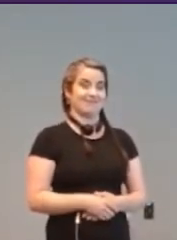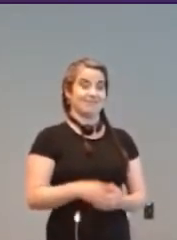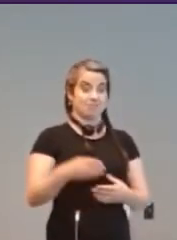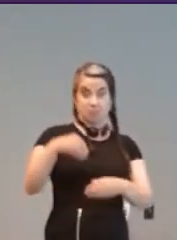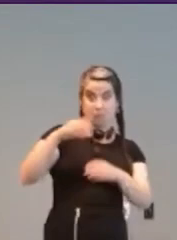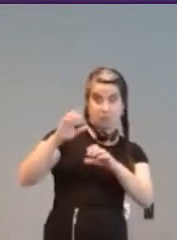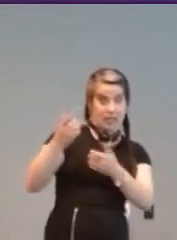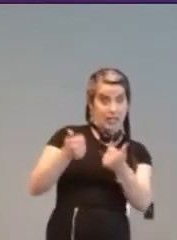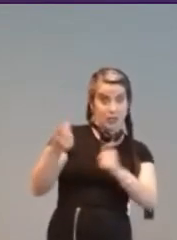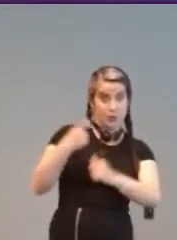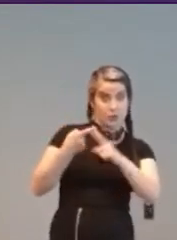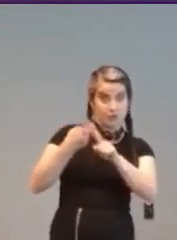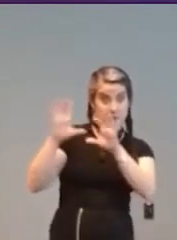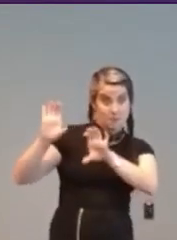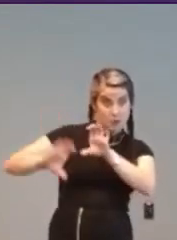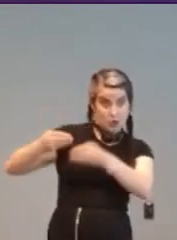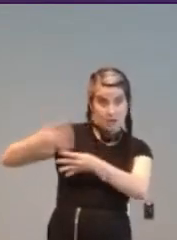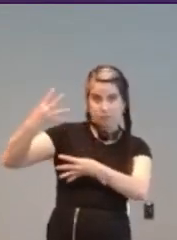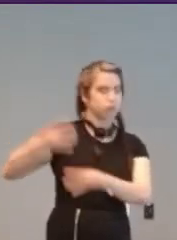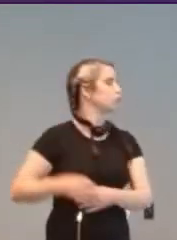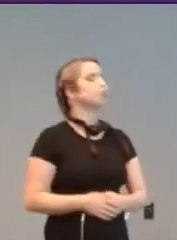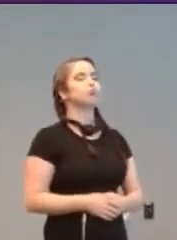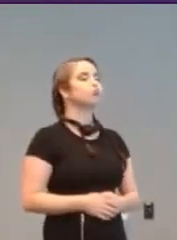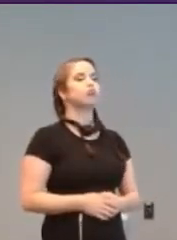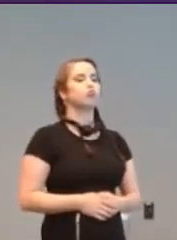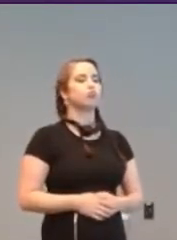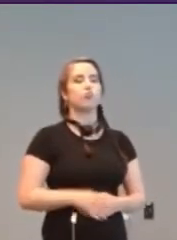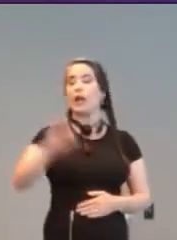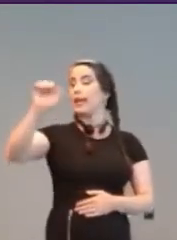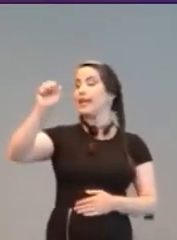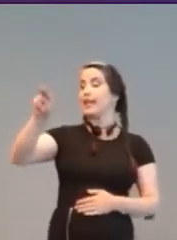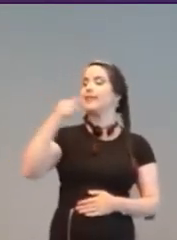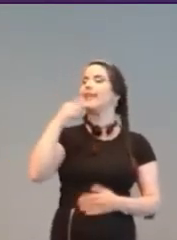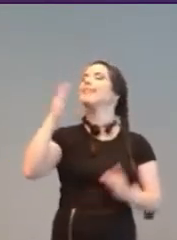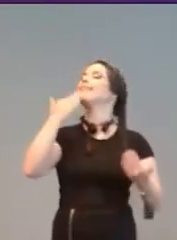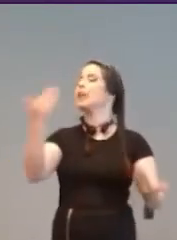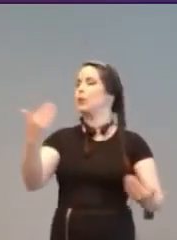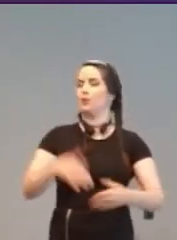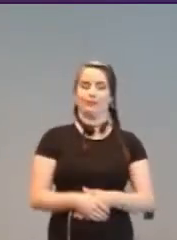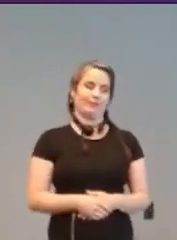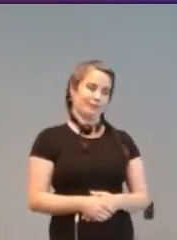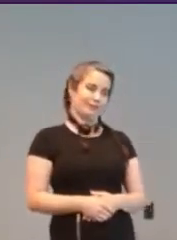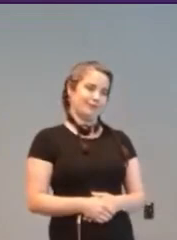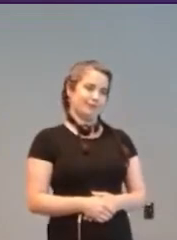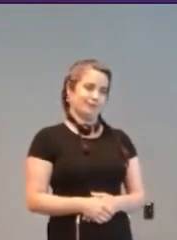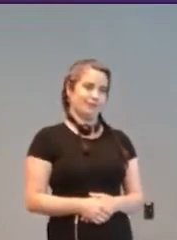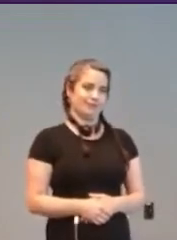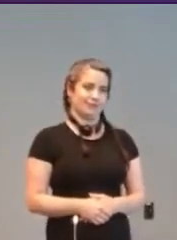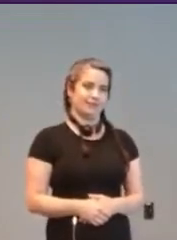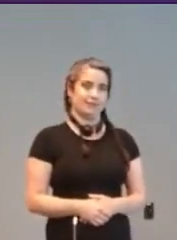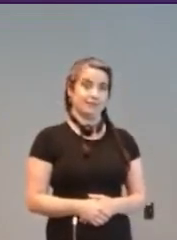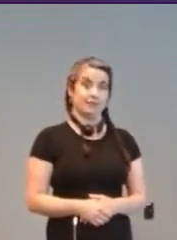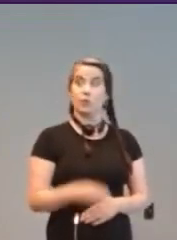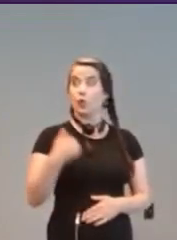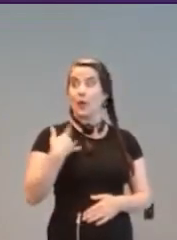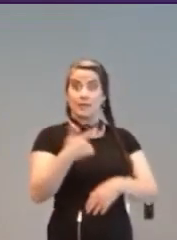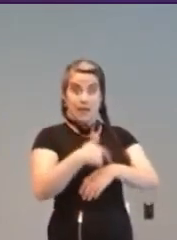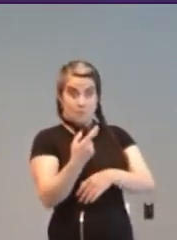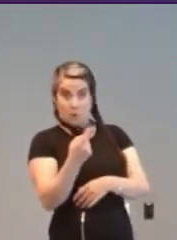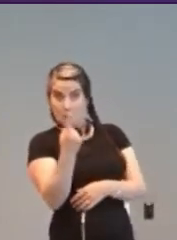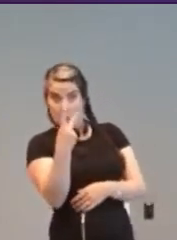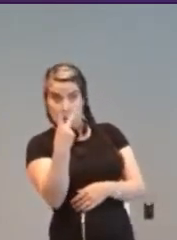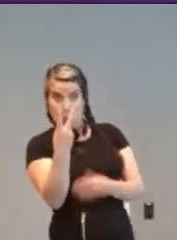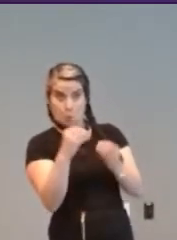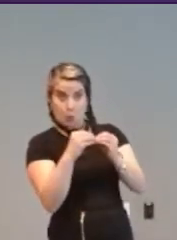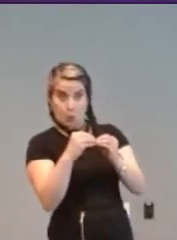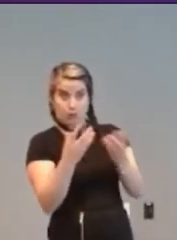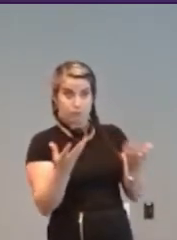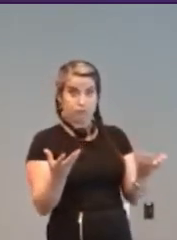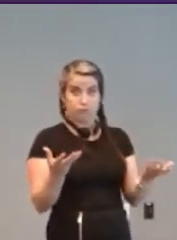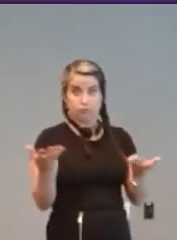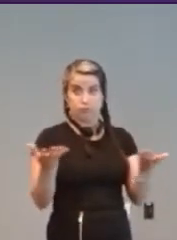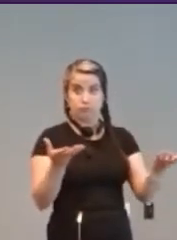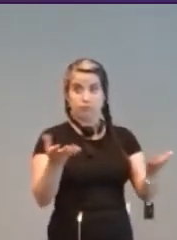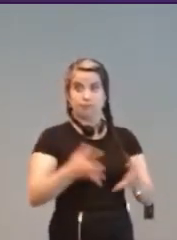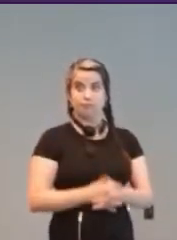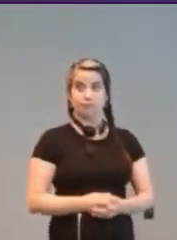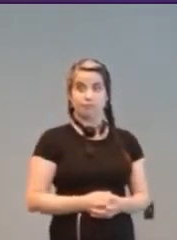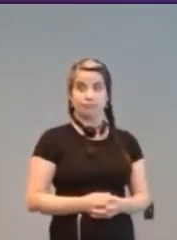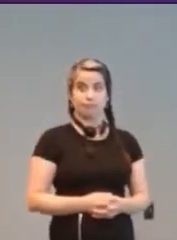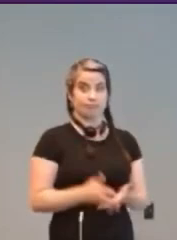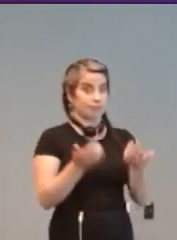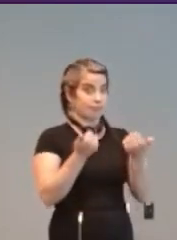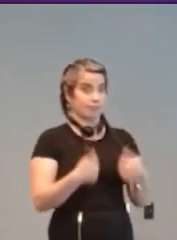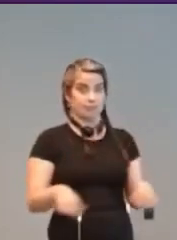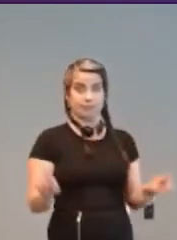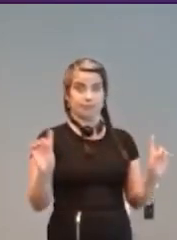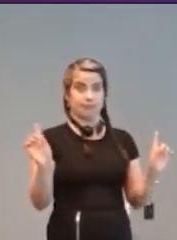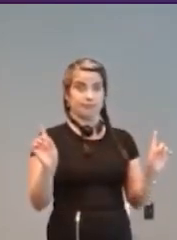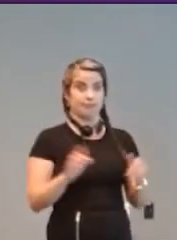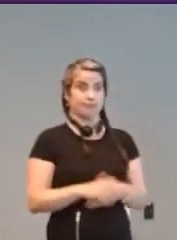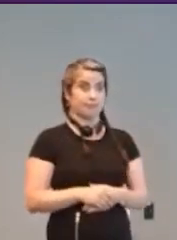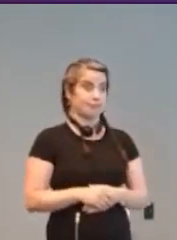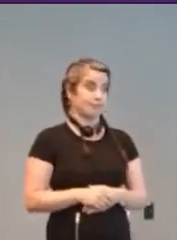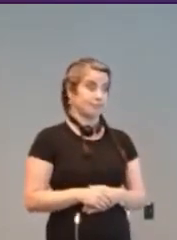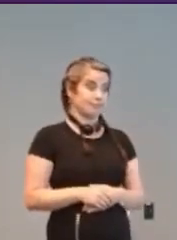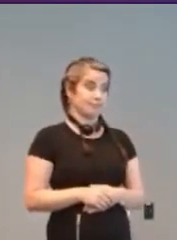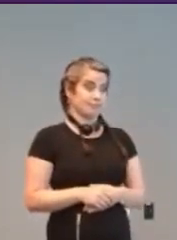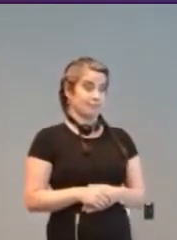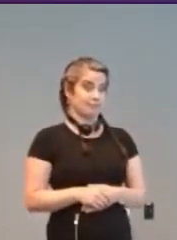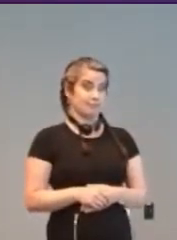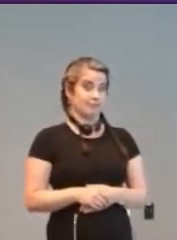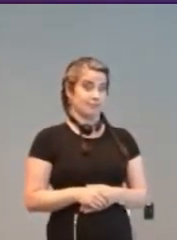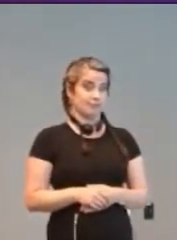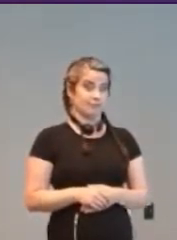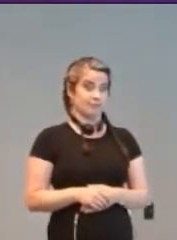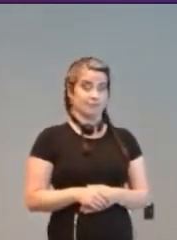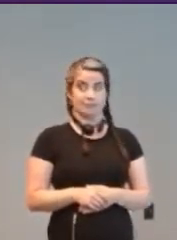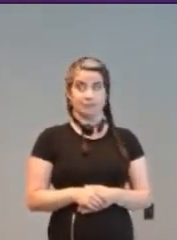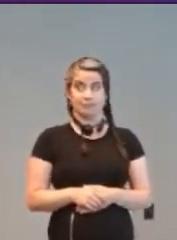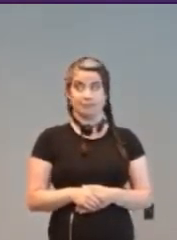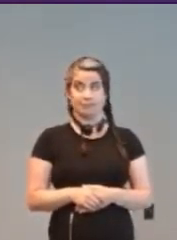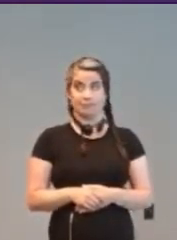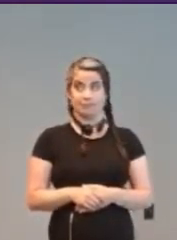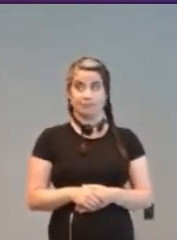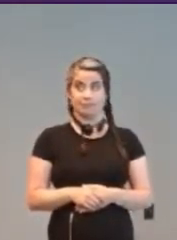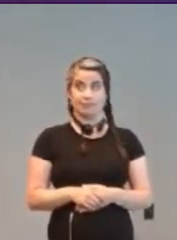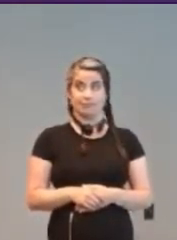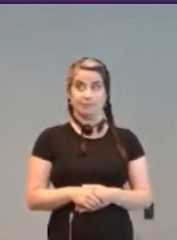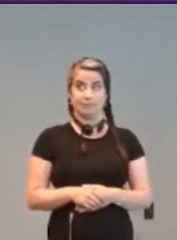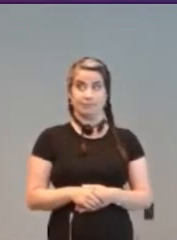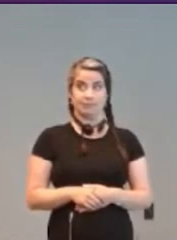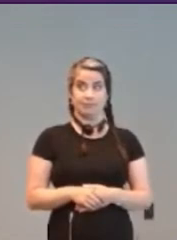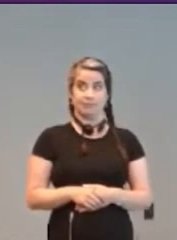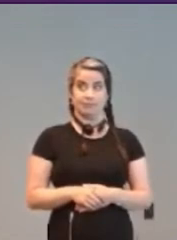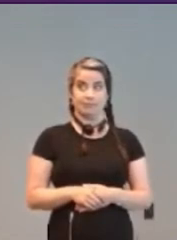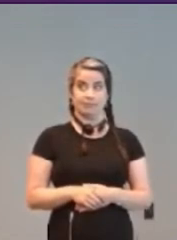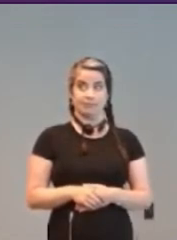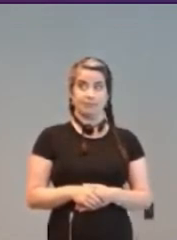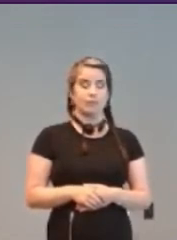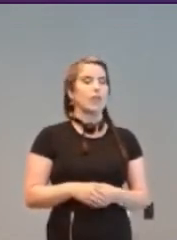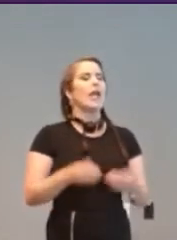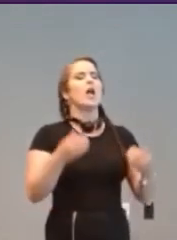Do we have any traces of the co-design process of